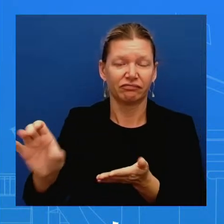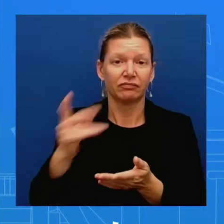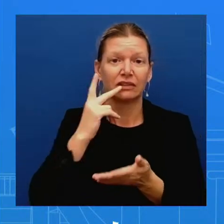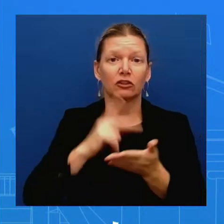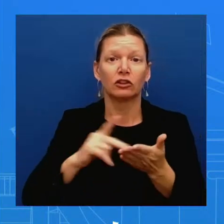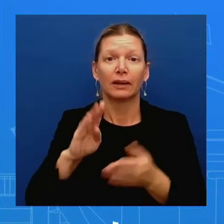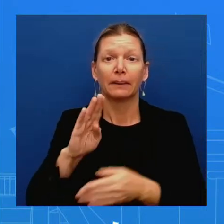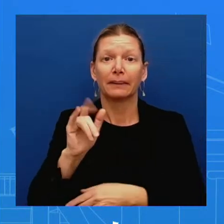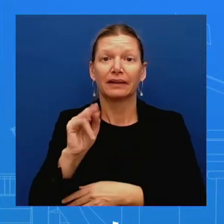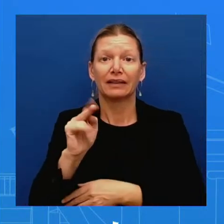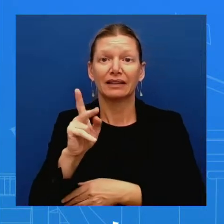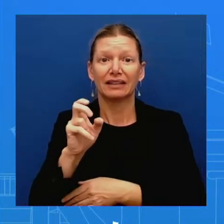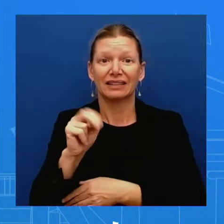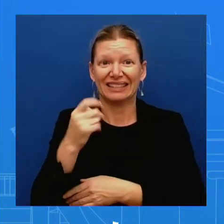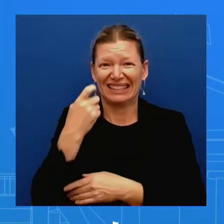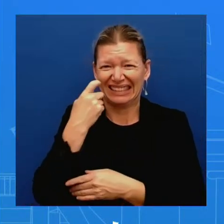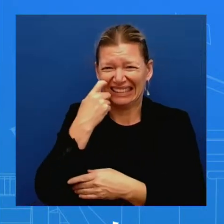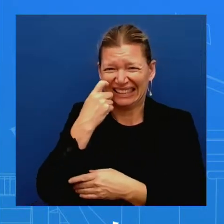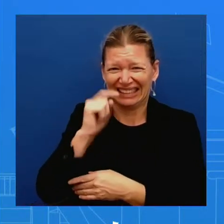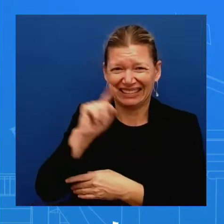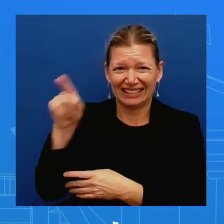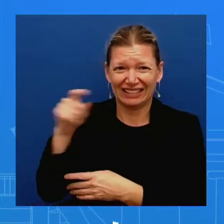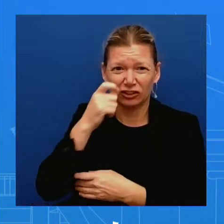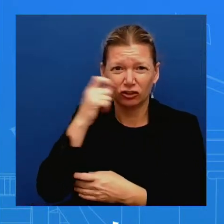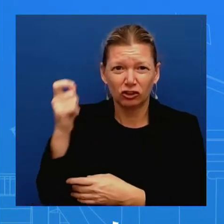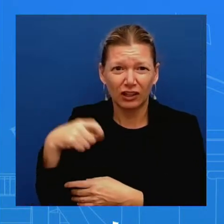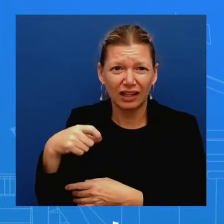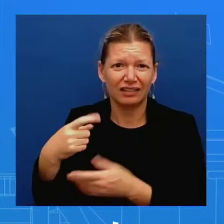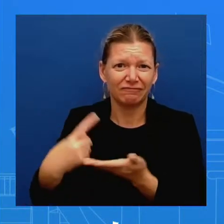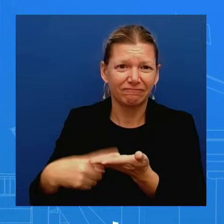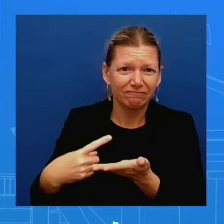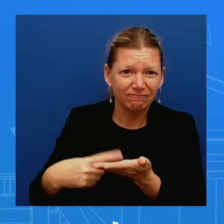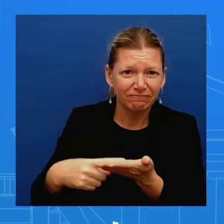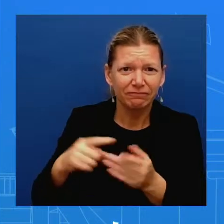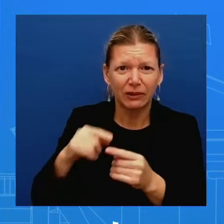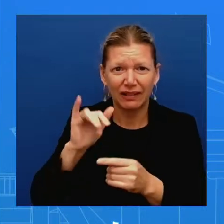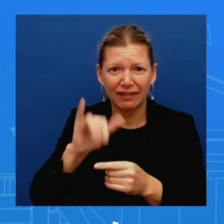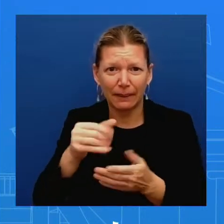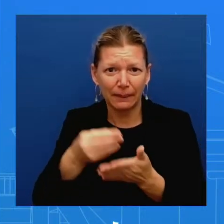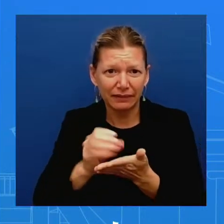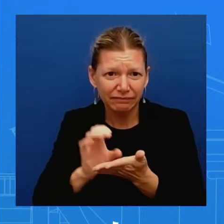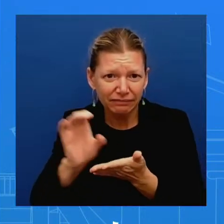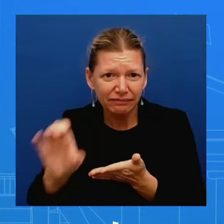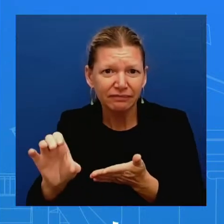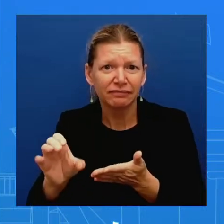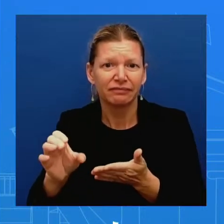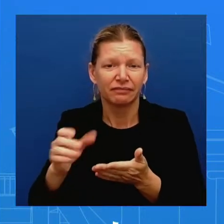So, we've all been clear. There -- you know, these two -- this two bilateral relationship, obviously,